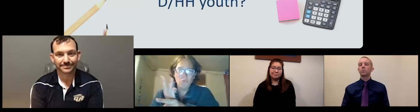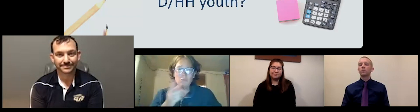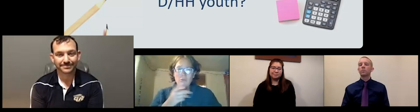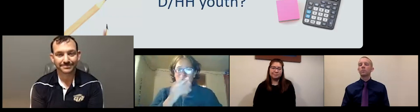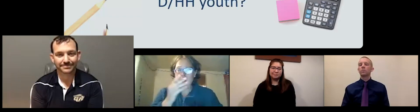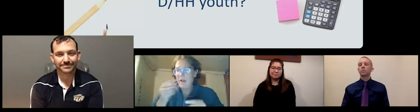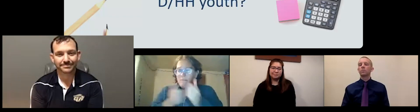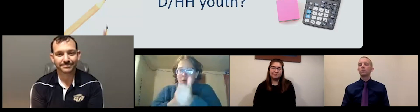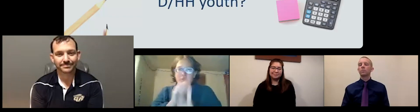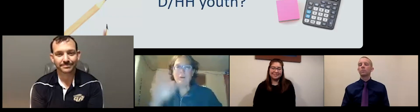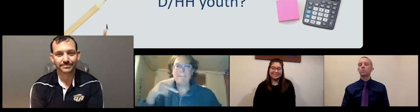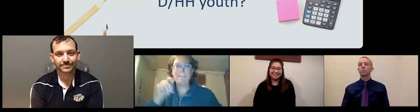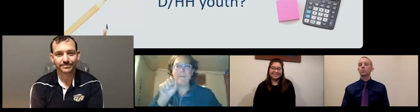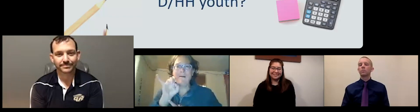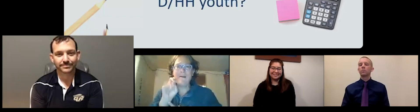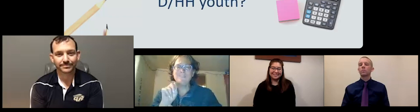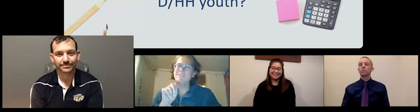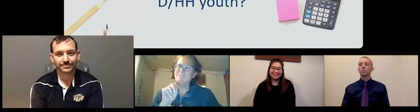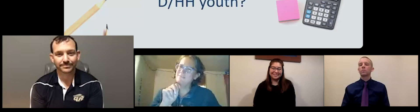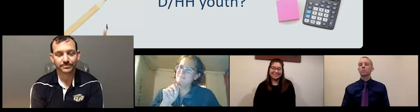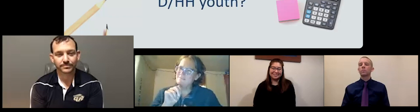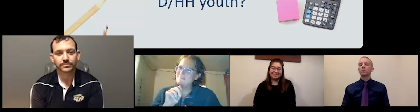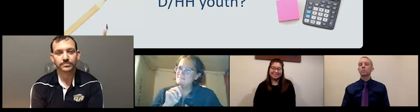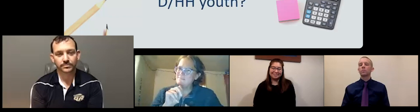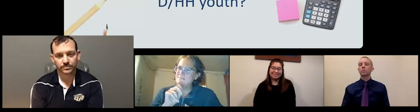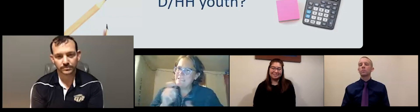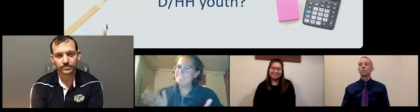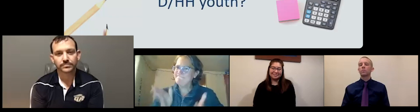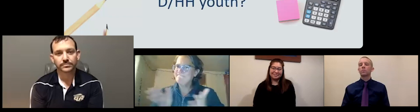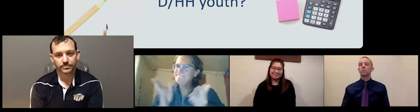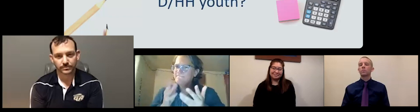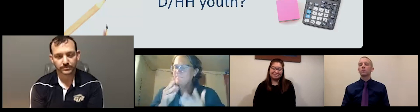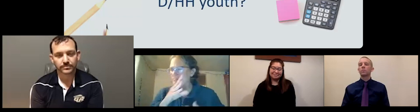follow their passion, then you need to encourage them.